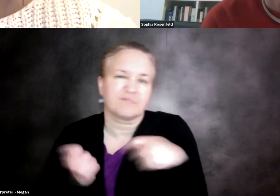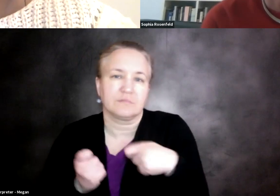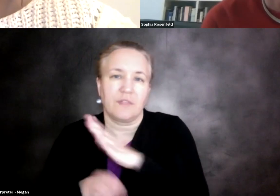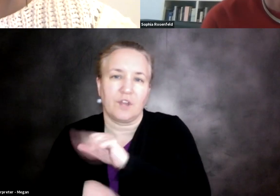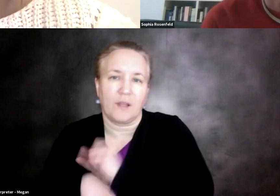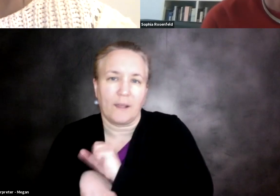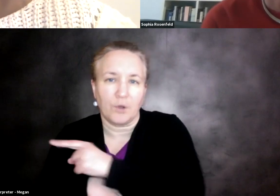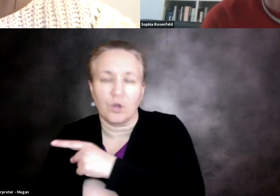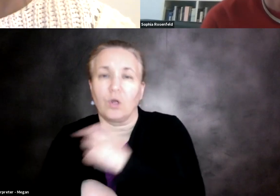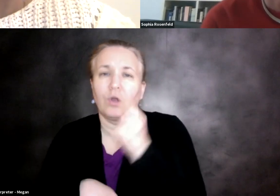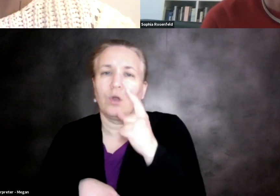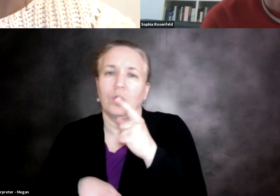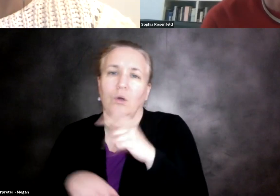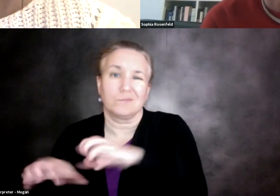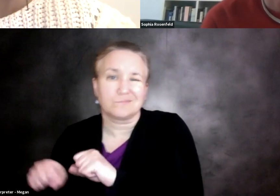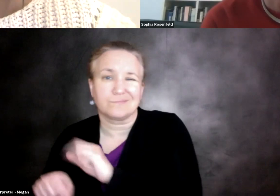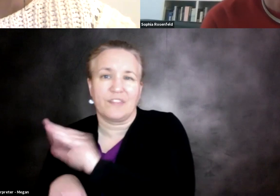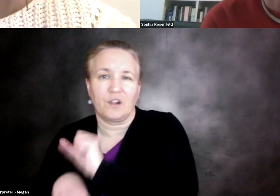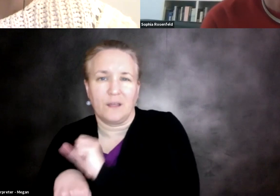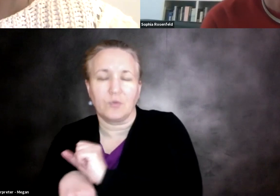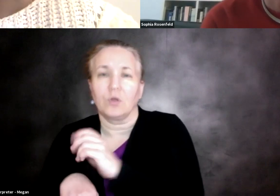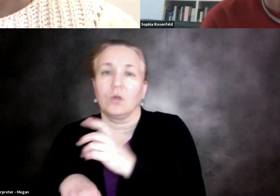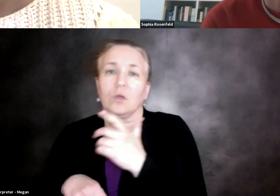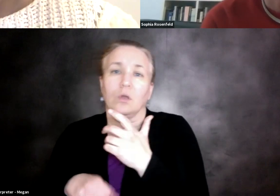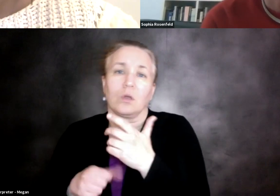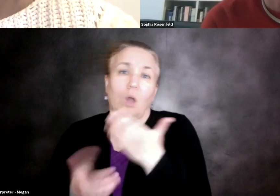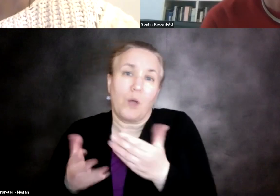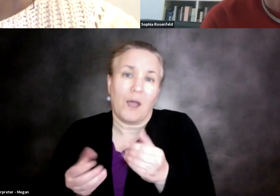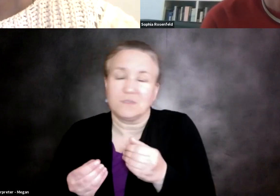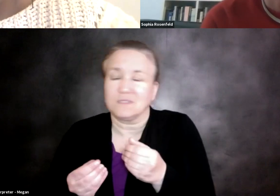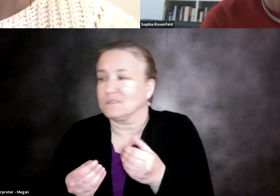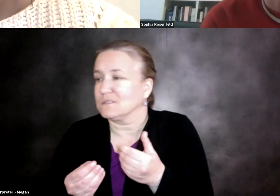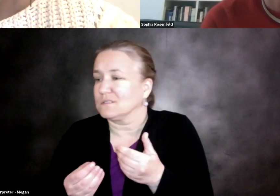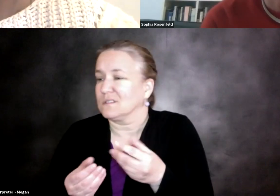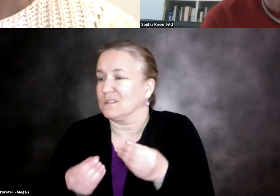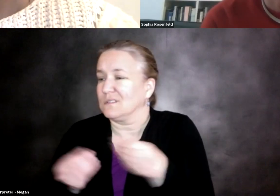But also, perhaps gave them some opportunities.